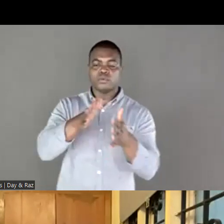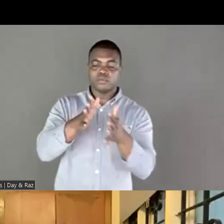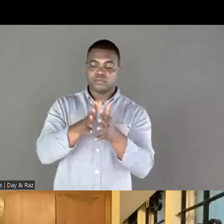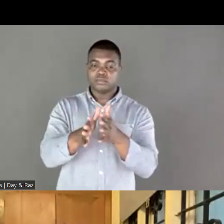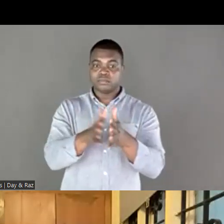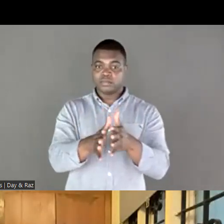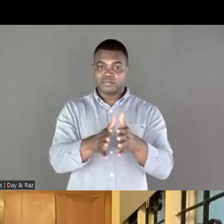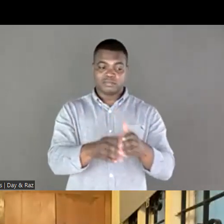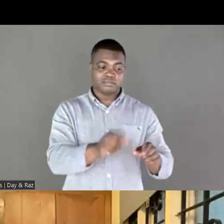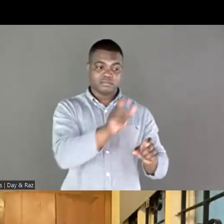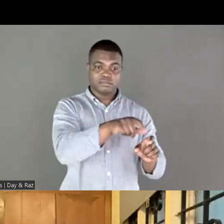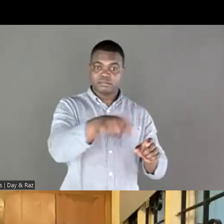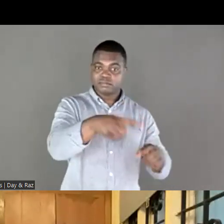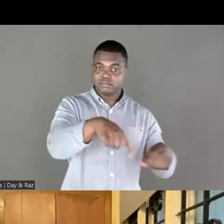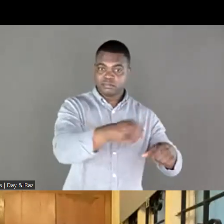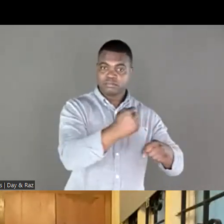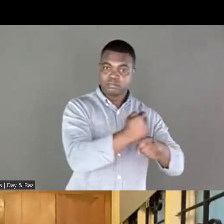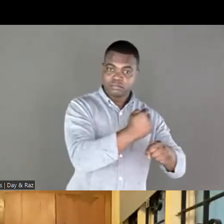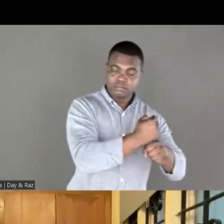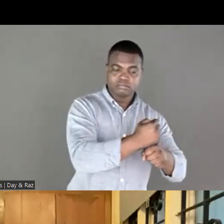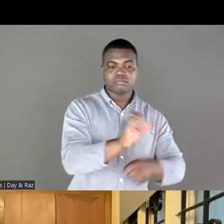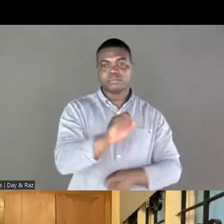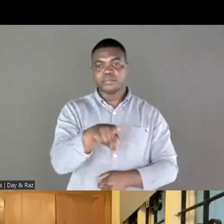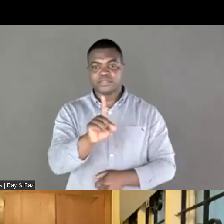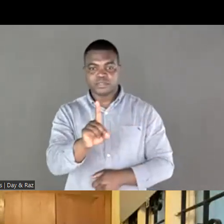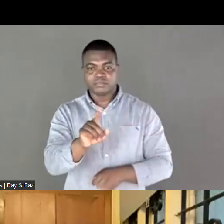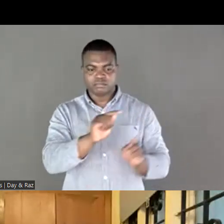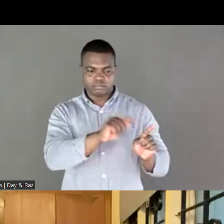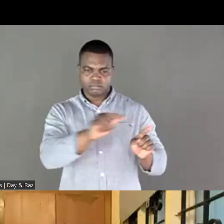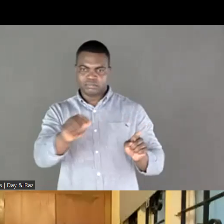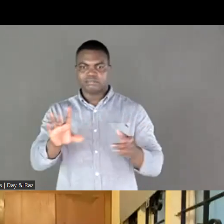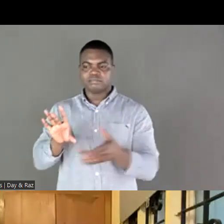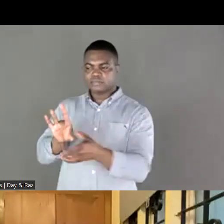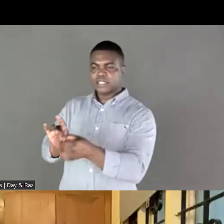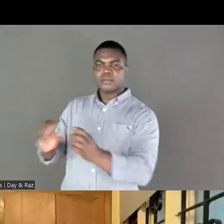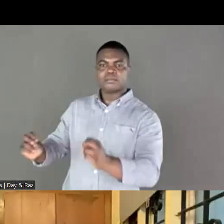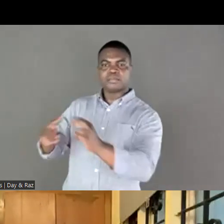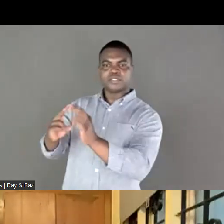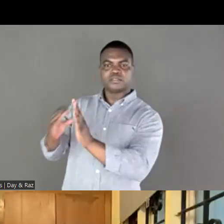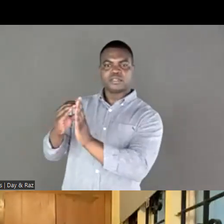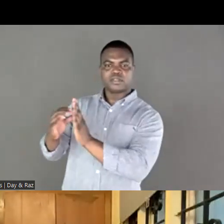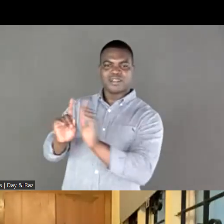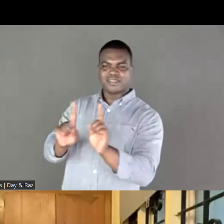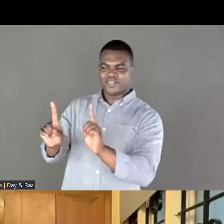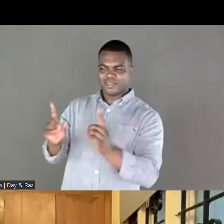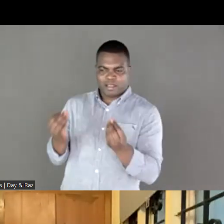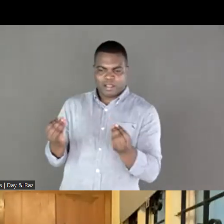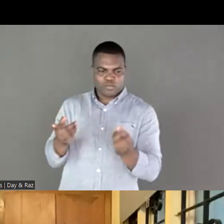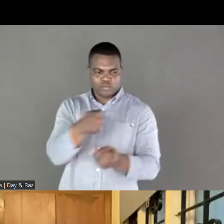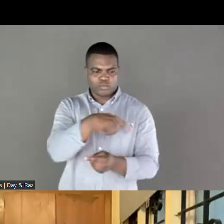Thank you very much, and I are on we'd also like to welcome everyone to the humanitarian networks